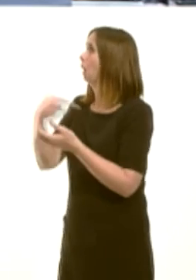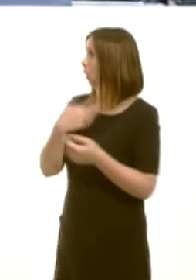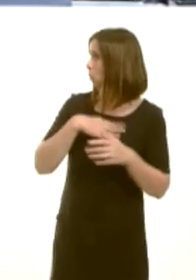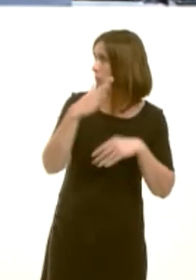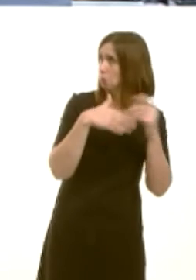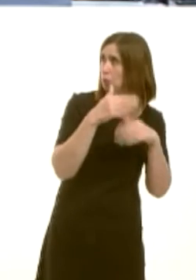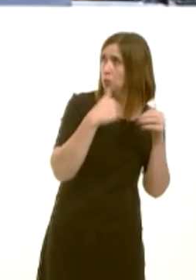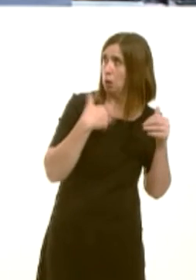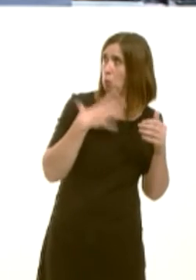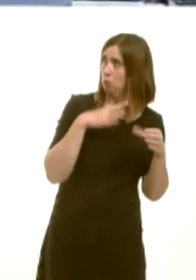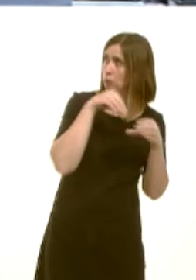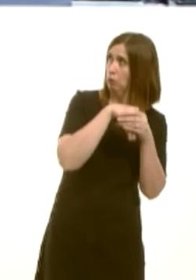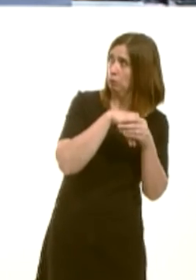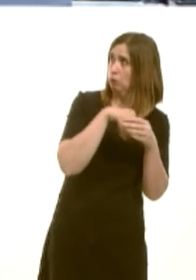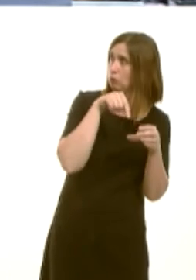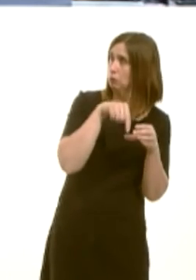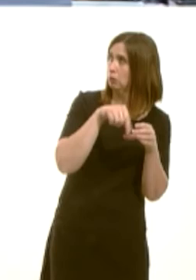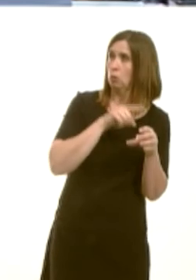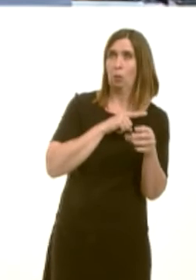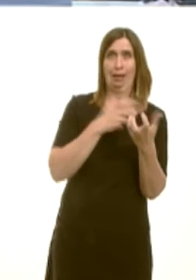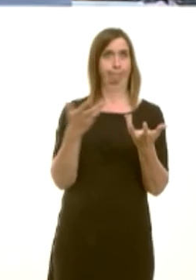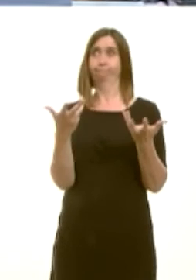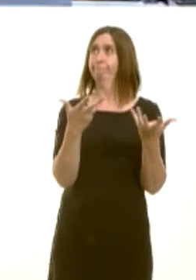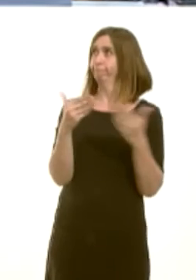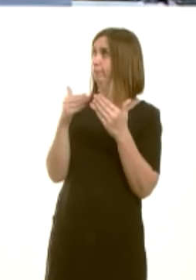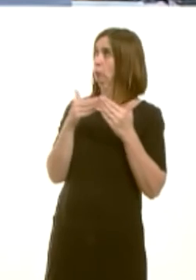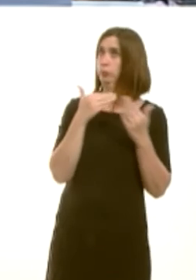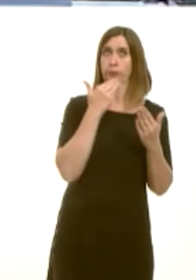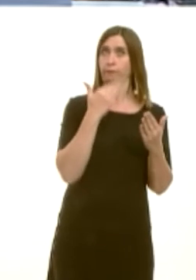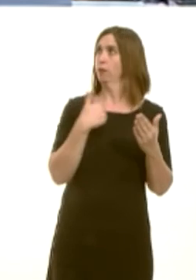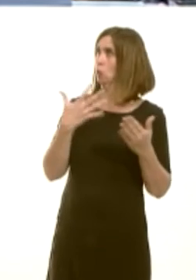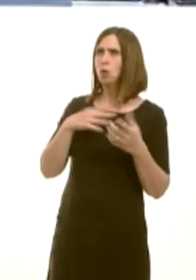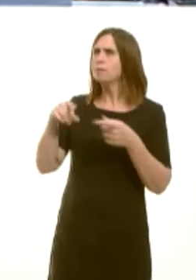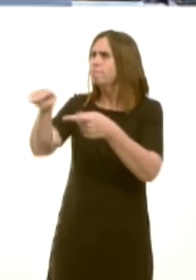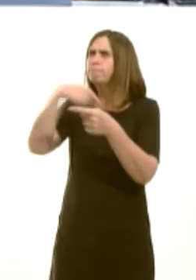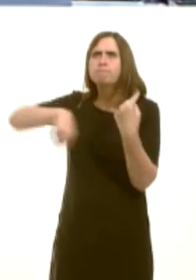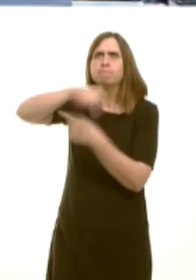approach to resolving housing problems in their own areas. So, there is support available